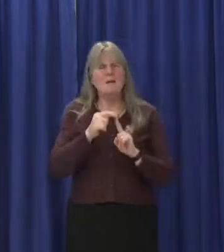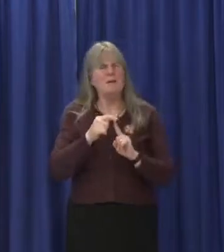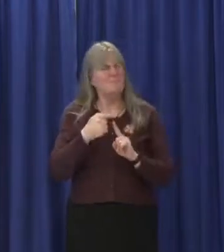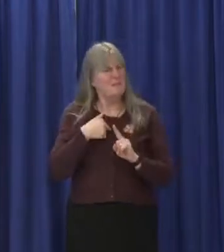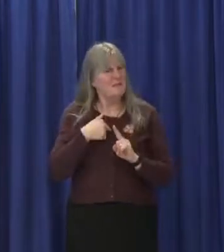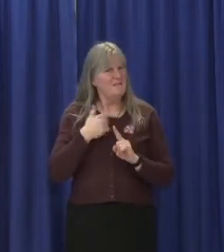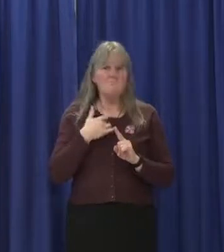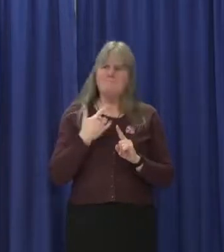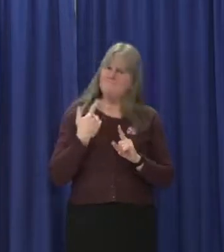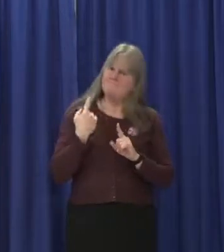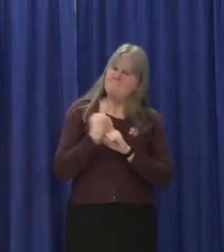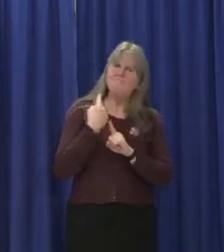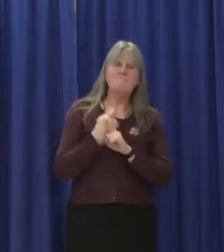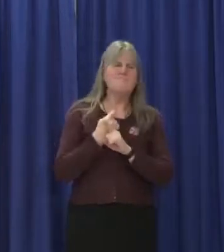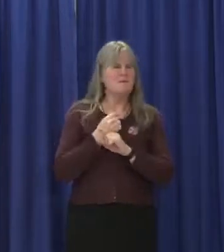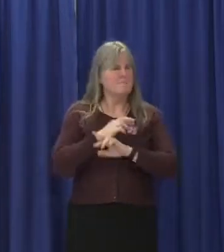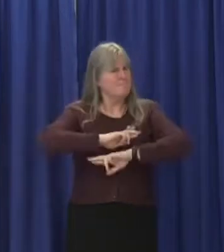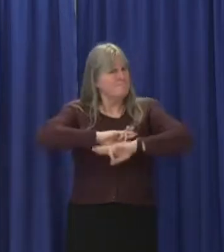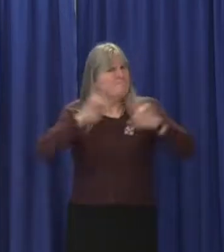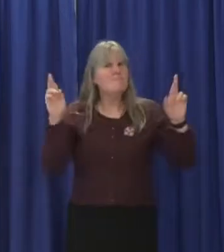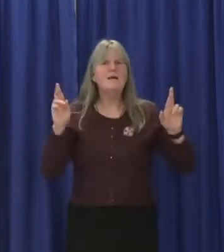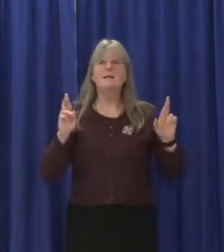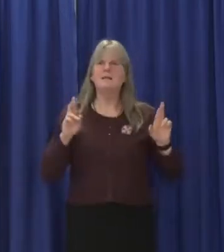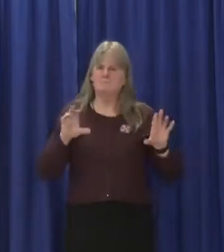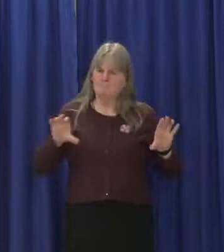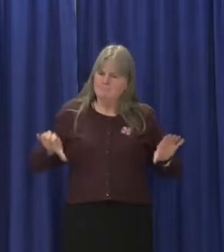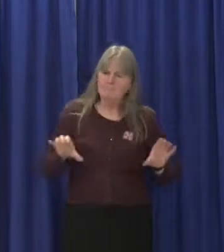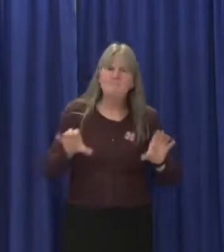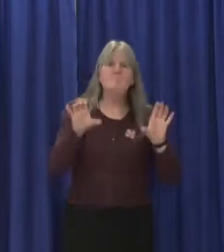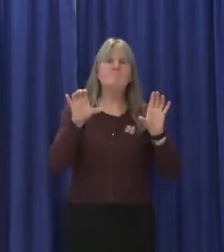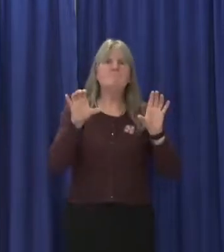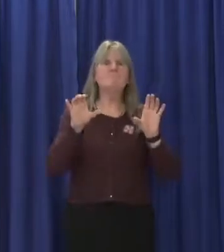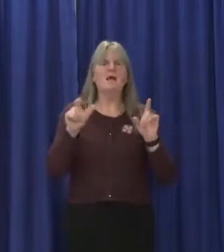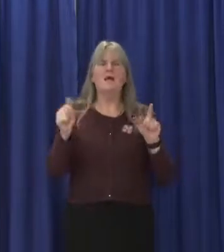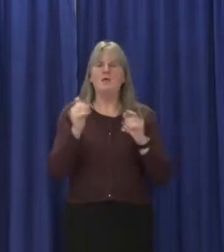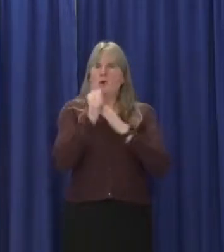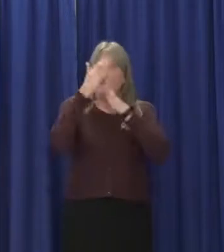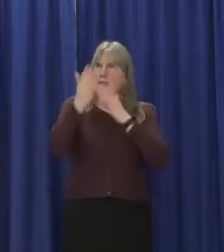and full of energy, and so are the leaders I have talked to about-- we're gonna get to the end of this.